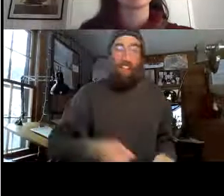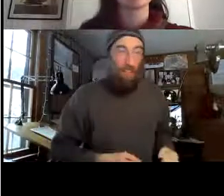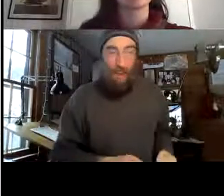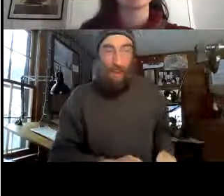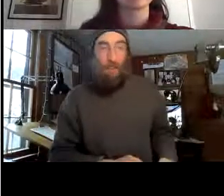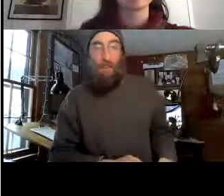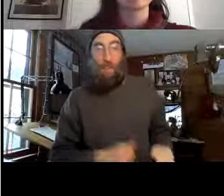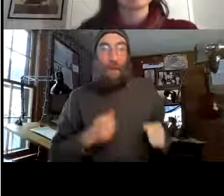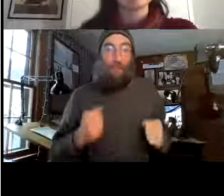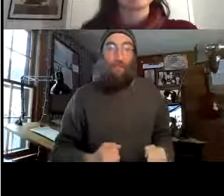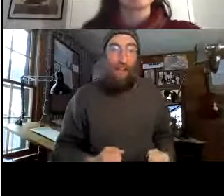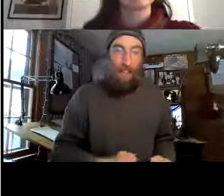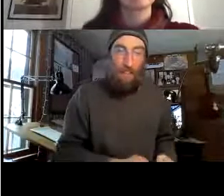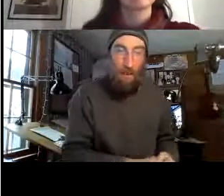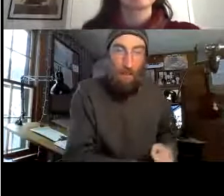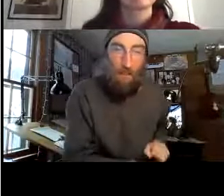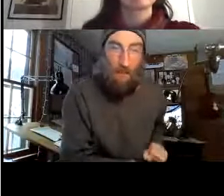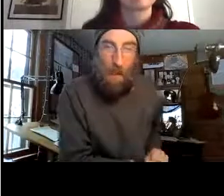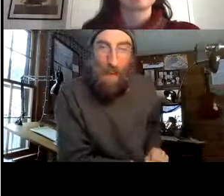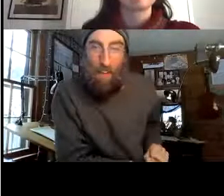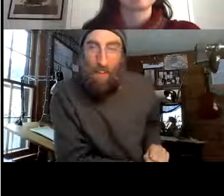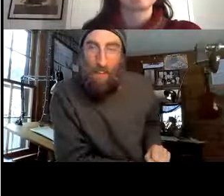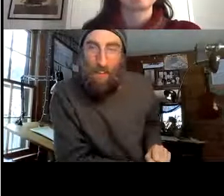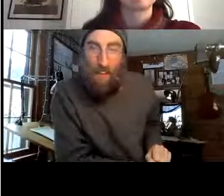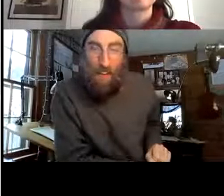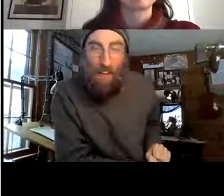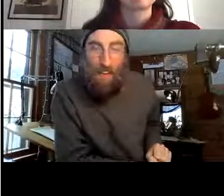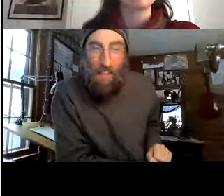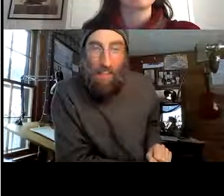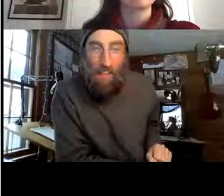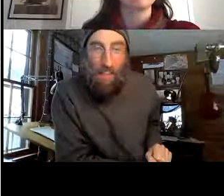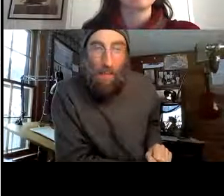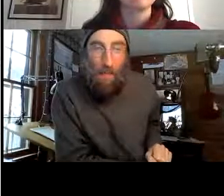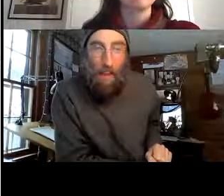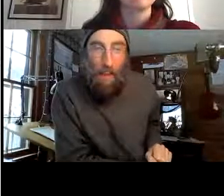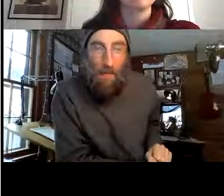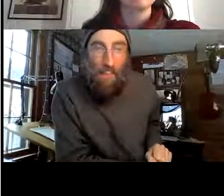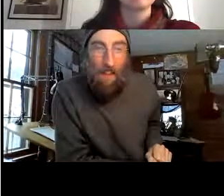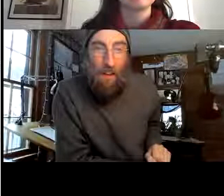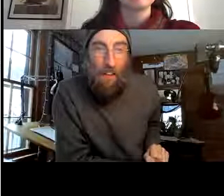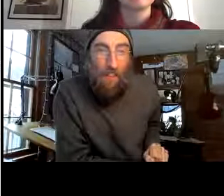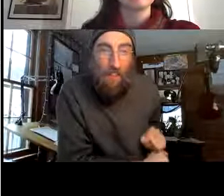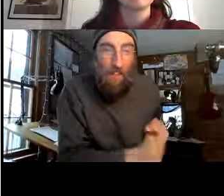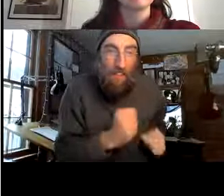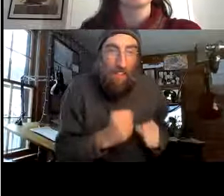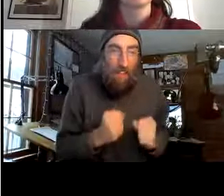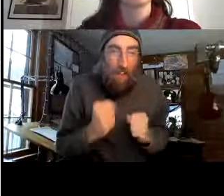cutting the firewood, about to fight the rebels in battle, you know. They're tough guys, but I imagine them all on the edge of their seats,